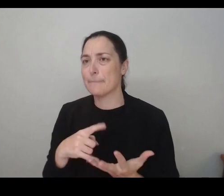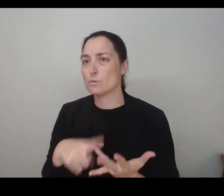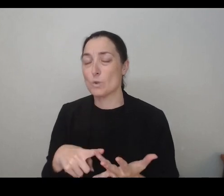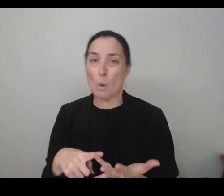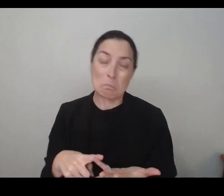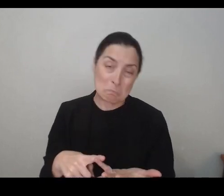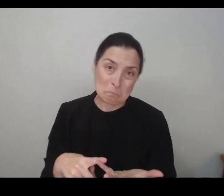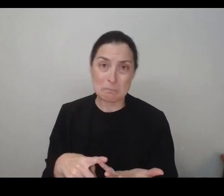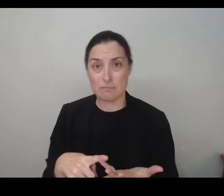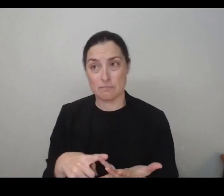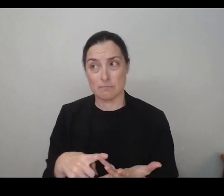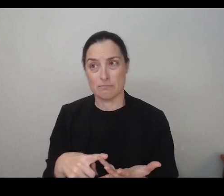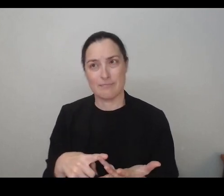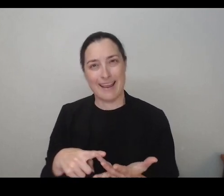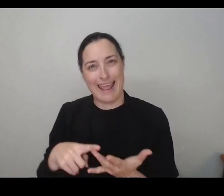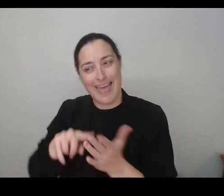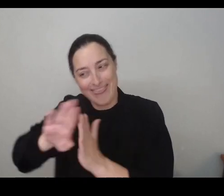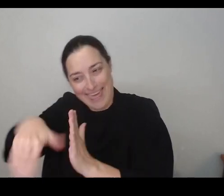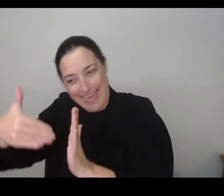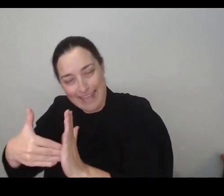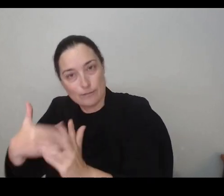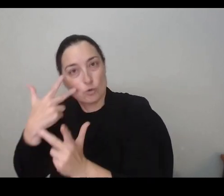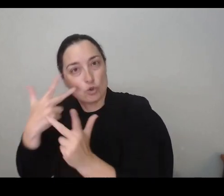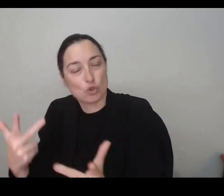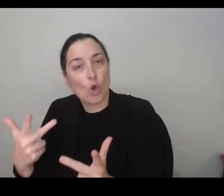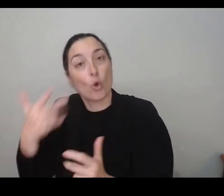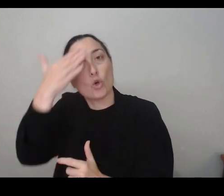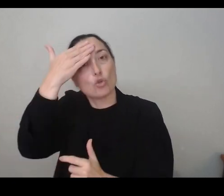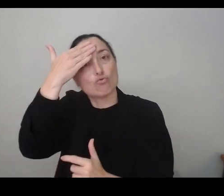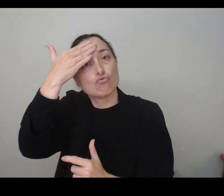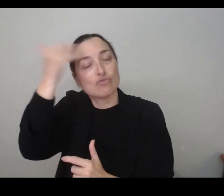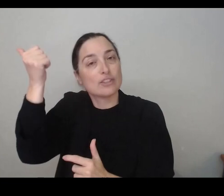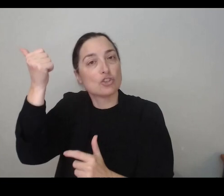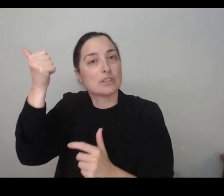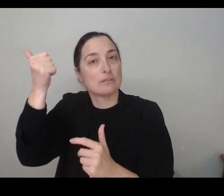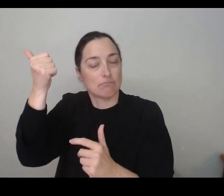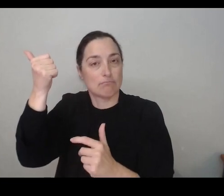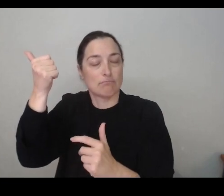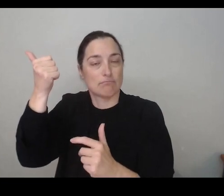he represents the Christian Cross, which on the hill above Atuona, where it actually is.